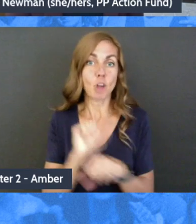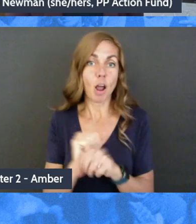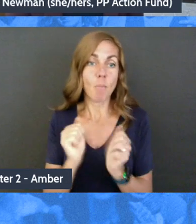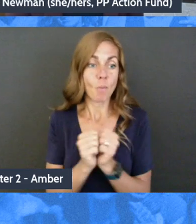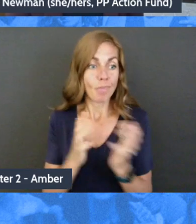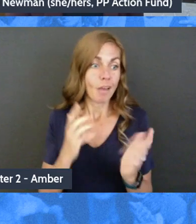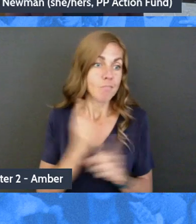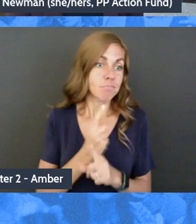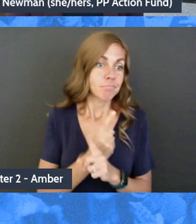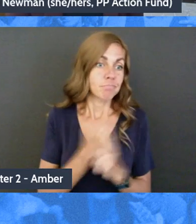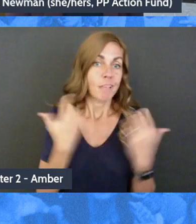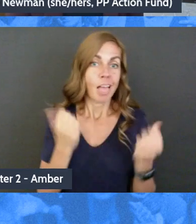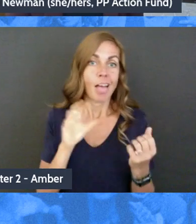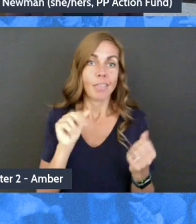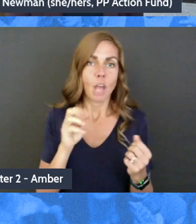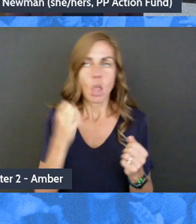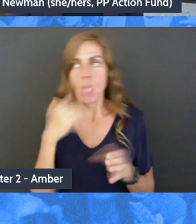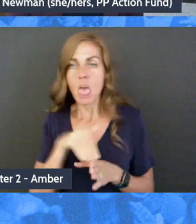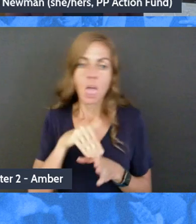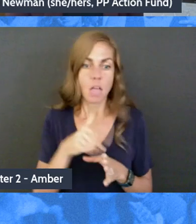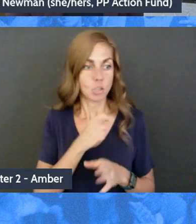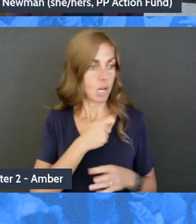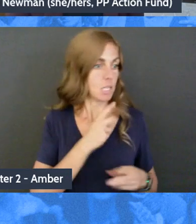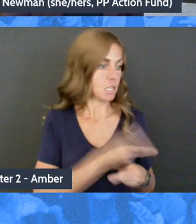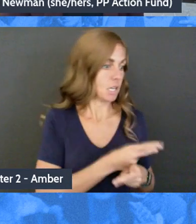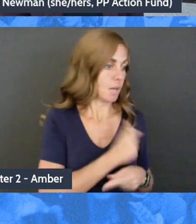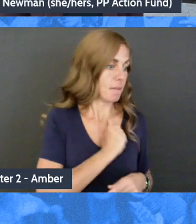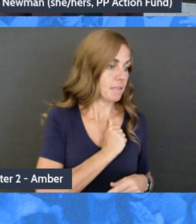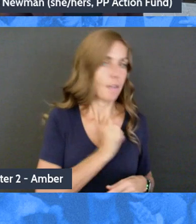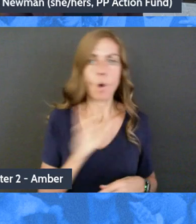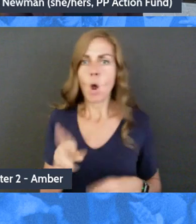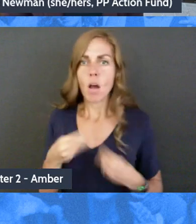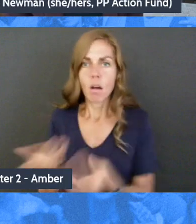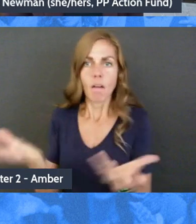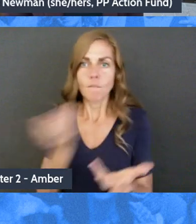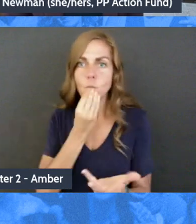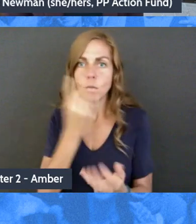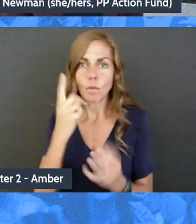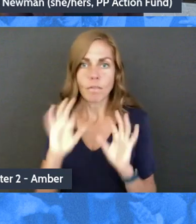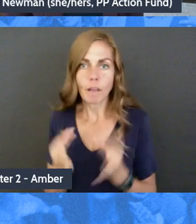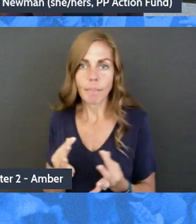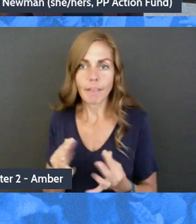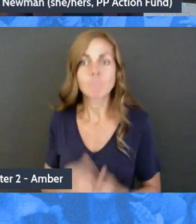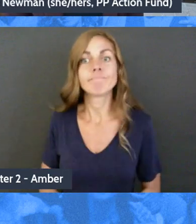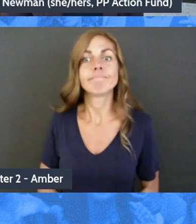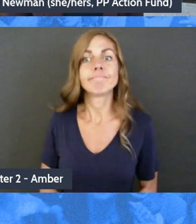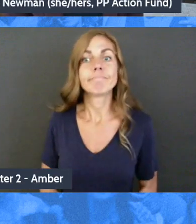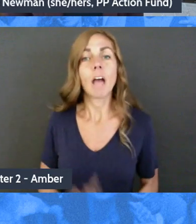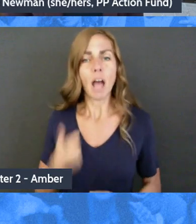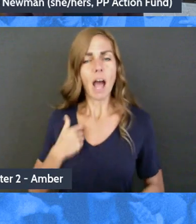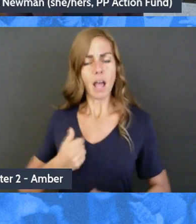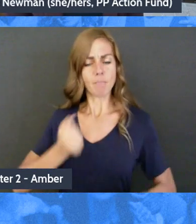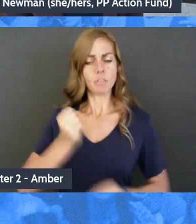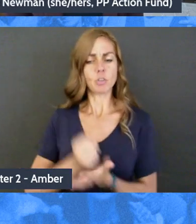between taking care of themselves or putting food on the table. So as a trained social worker, I believe that reproductive justice